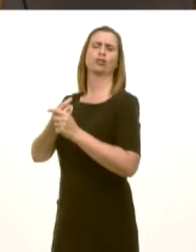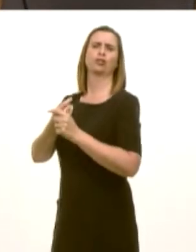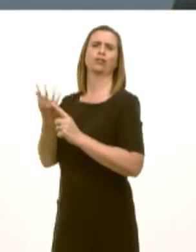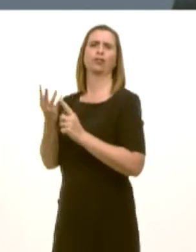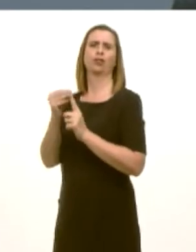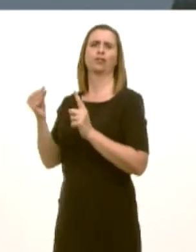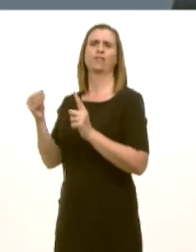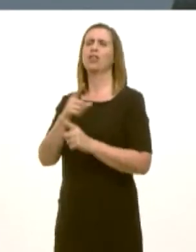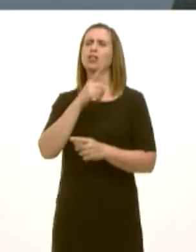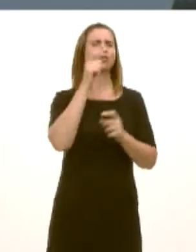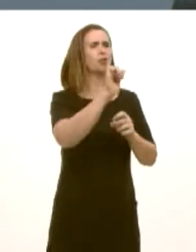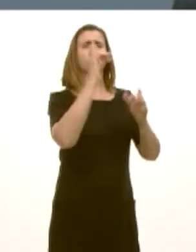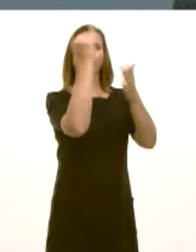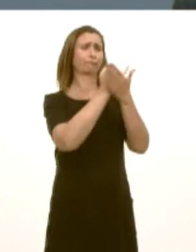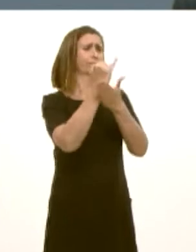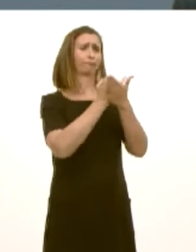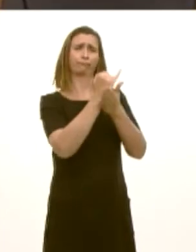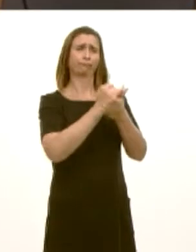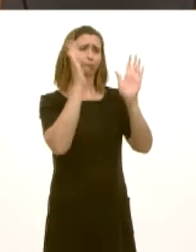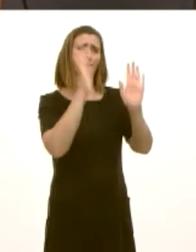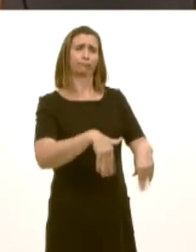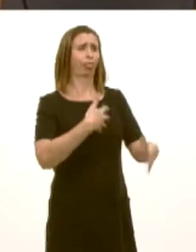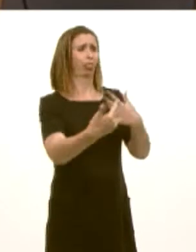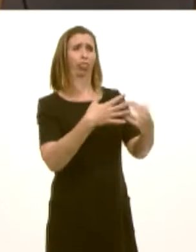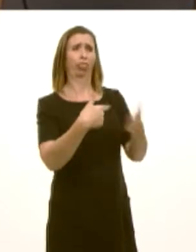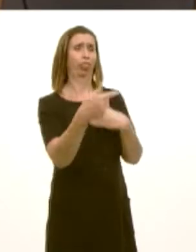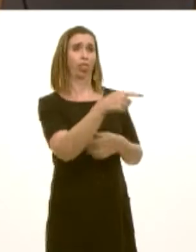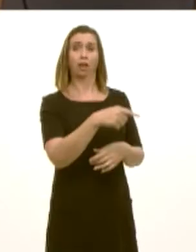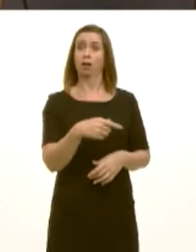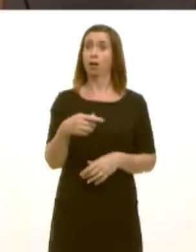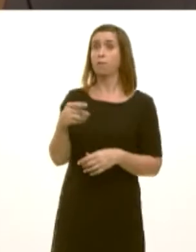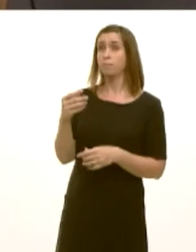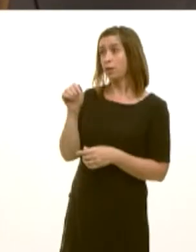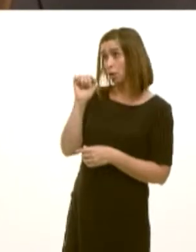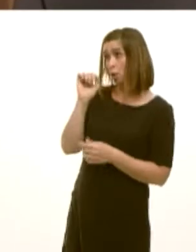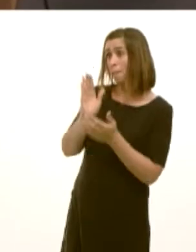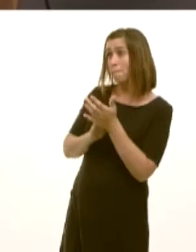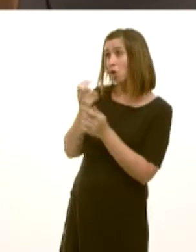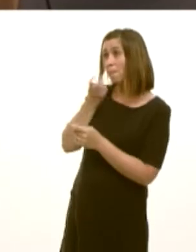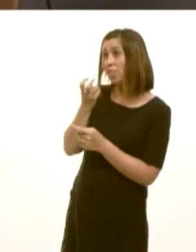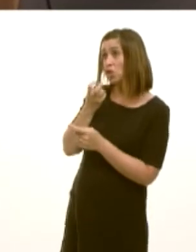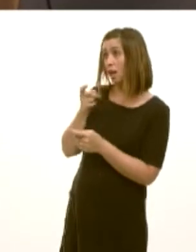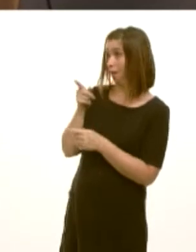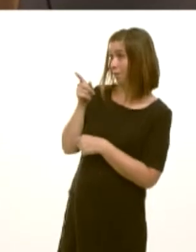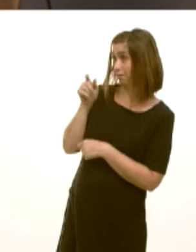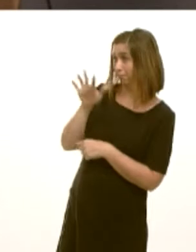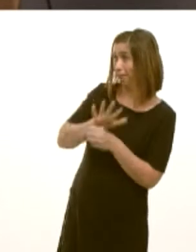Can I ask her this? Education authorities: there are four of them still in special measures, including Monmouthshire, which is the only council that they actually run, incidentally.